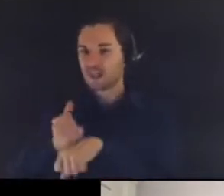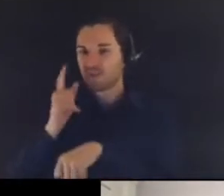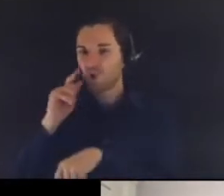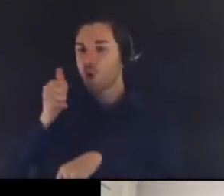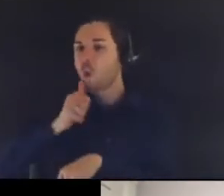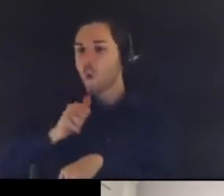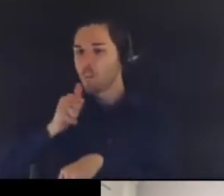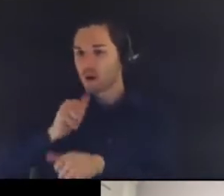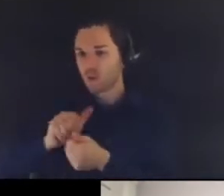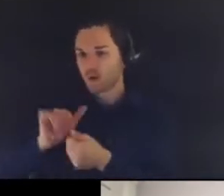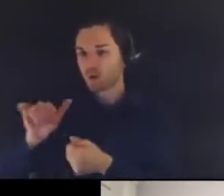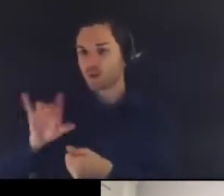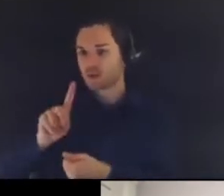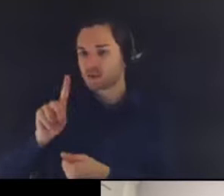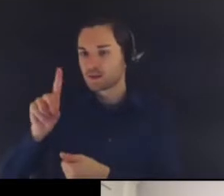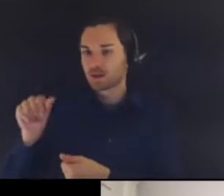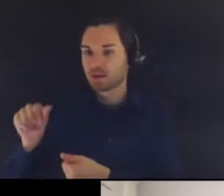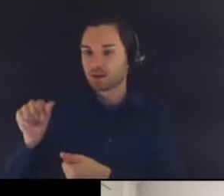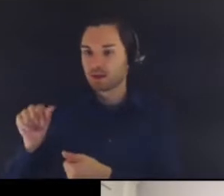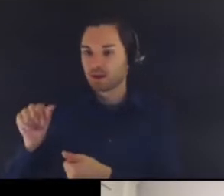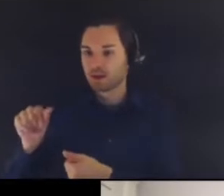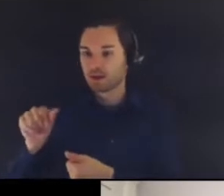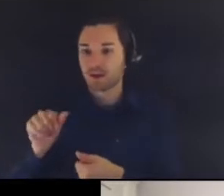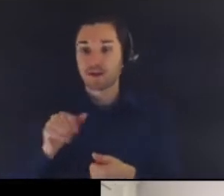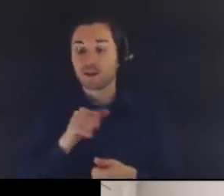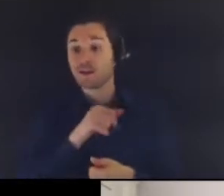strategies for coping with your disability. There are disabled scientists out there who